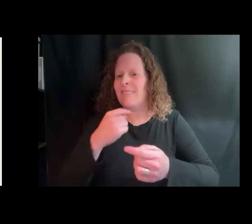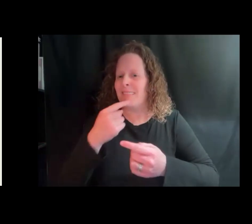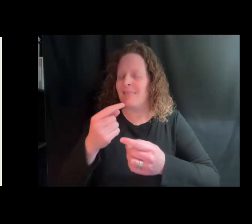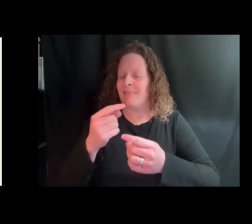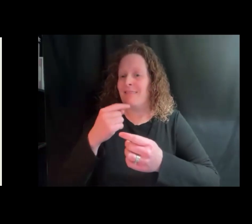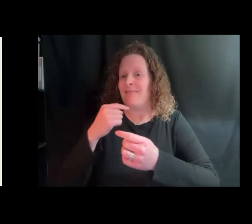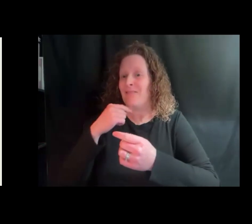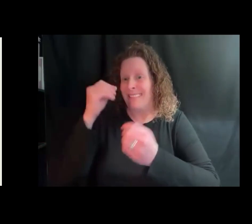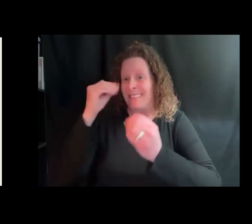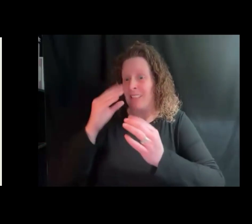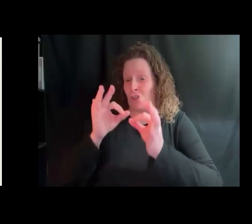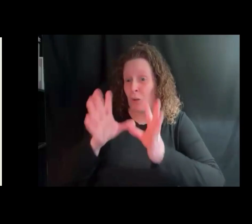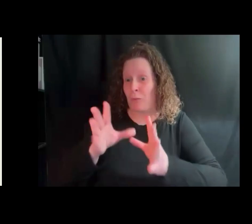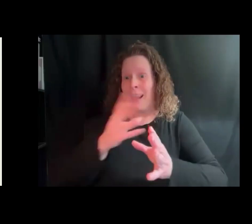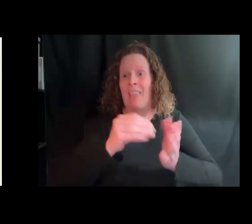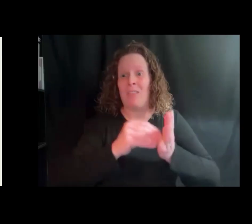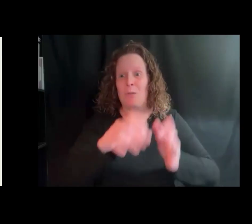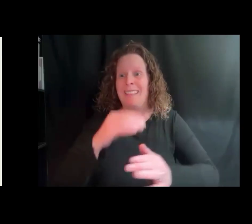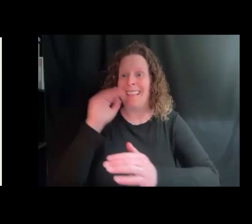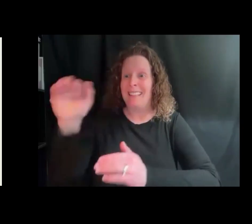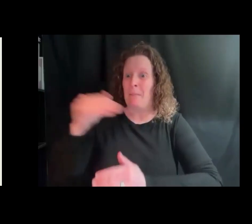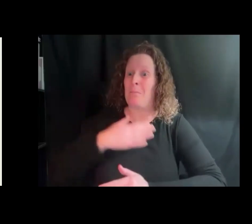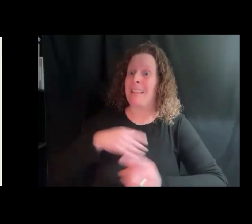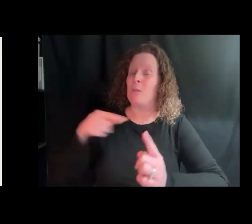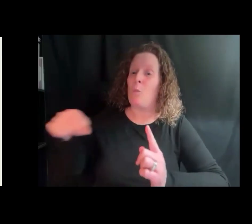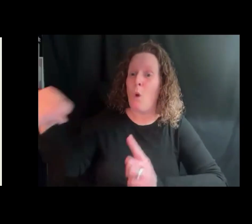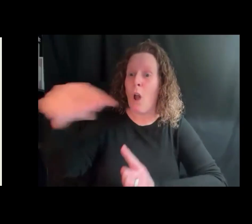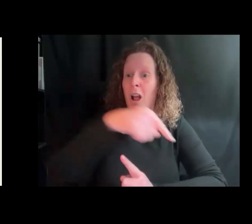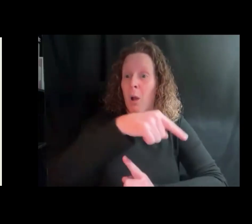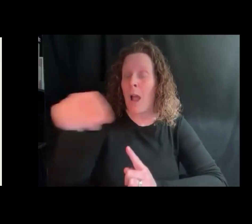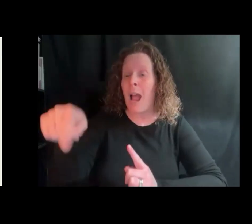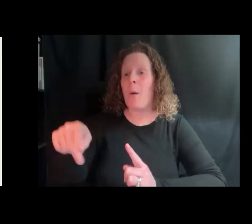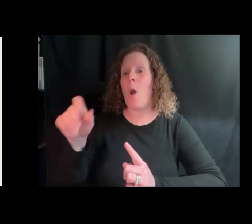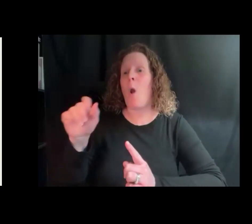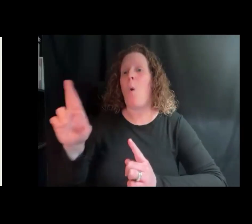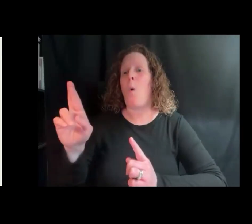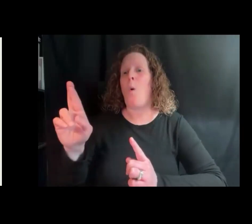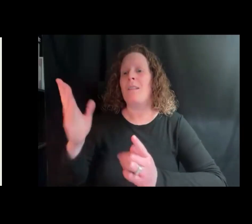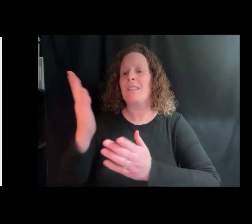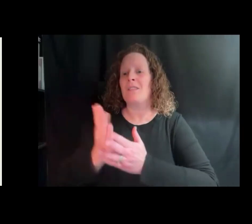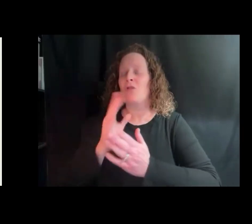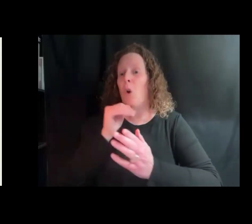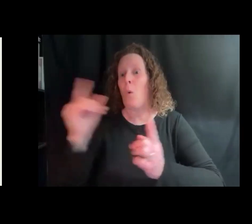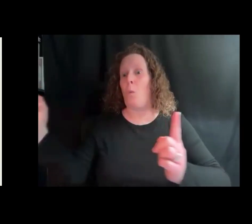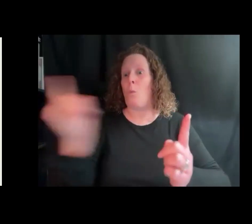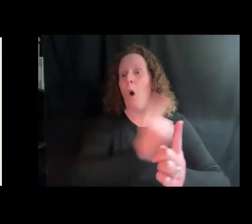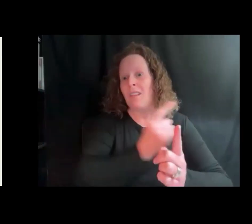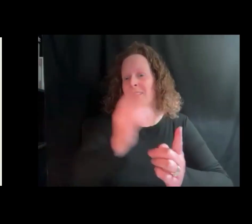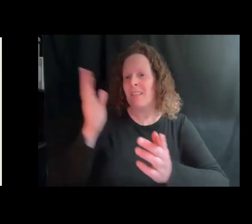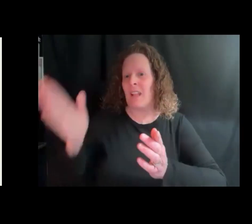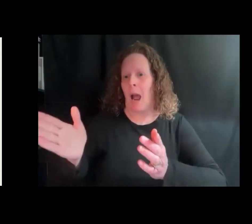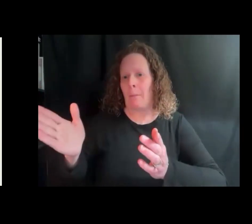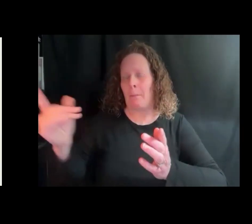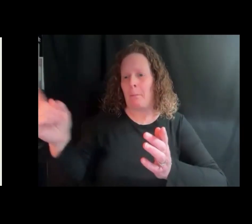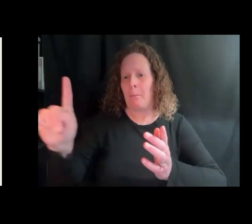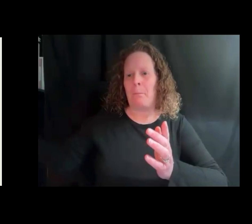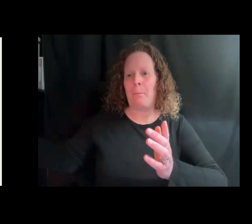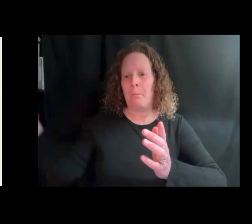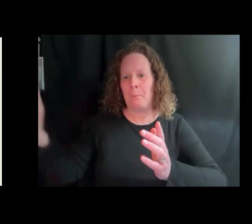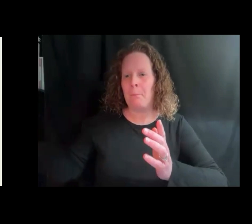But crossing between the deaf person and an interpreter is totally inappropriate. The interpreter can teach the deaf person